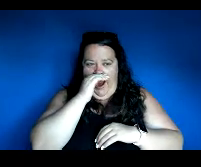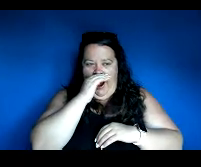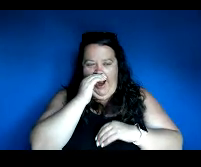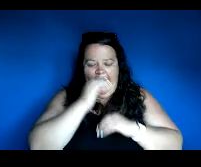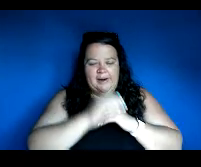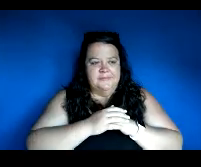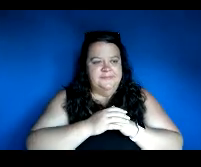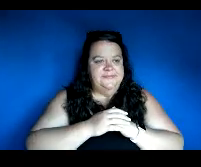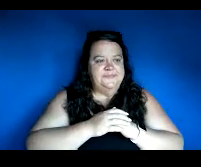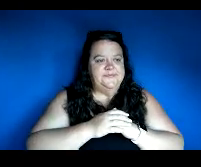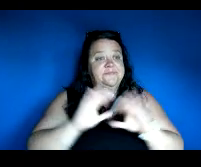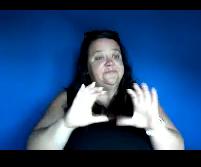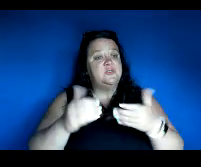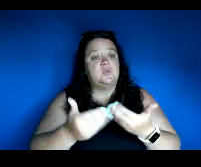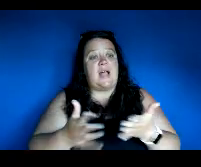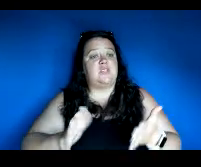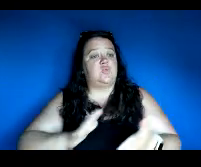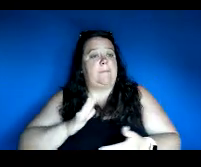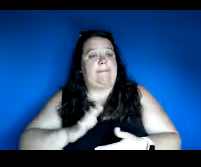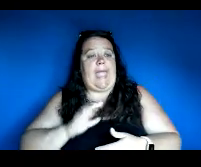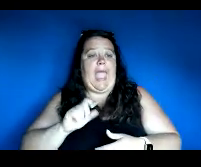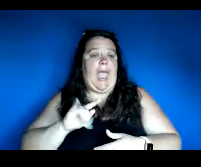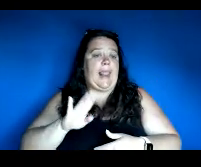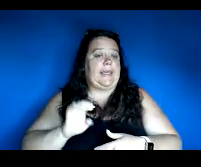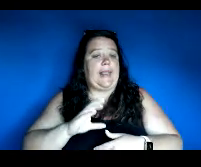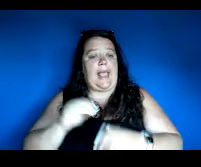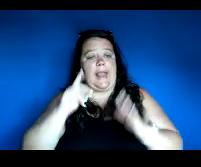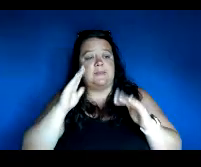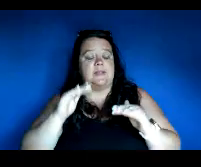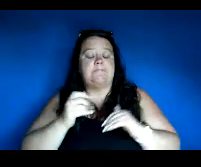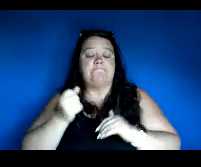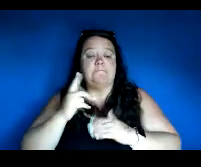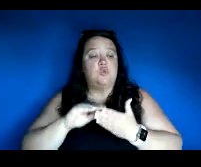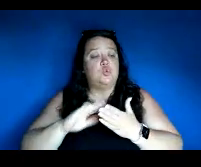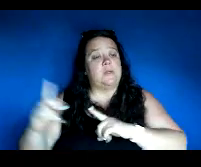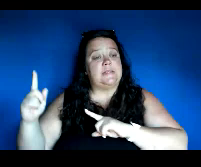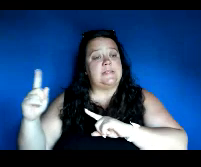students coming to UVM are generally adults, sometimes there are folks that aren't quite adult yet,